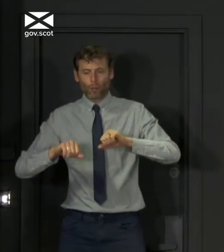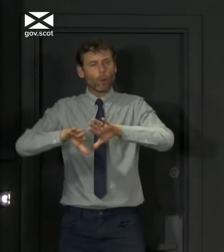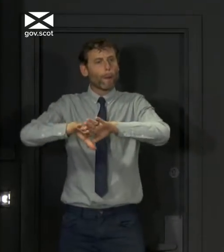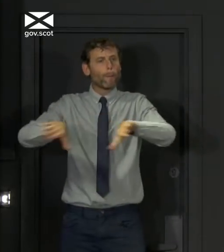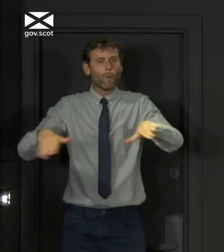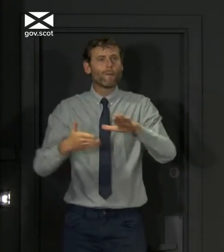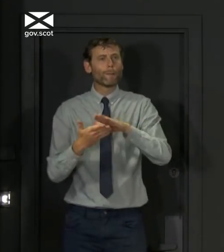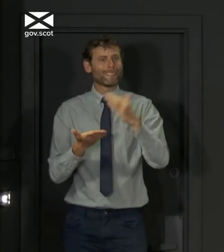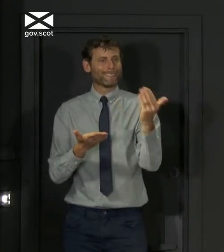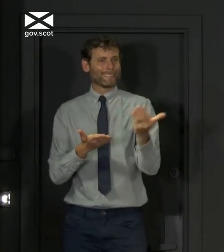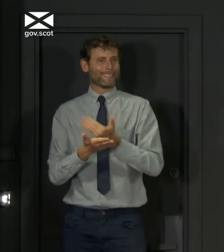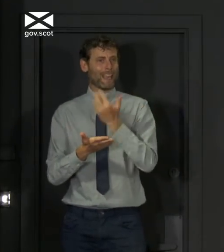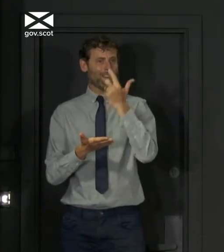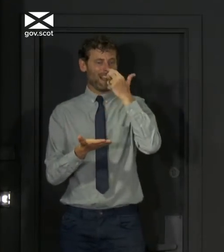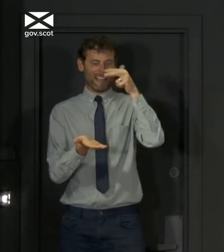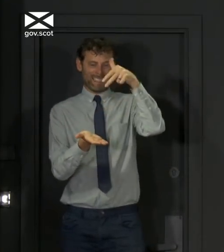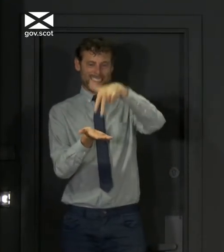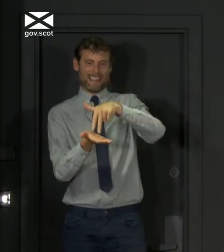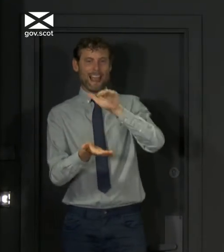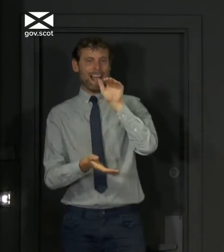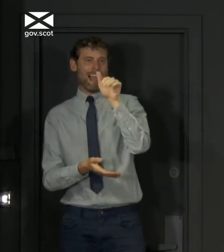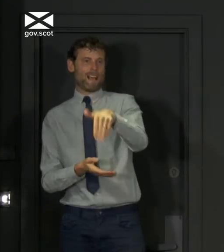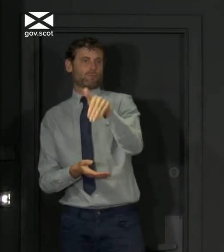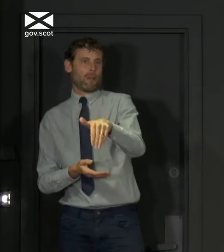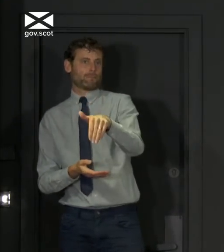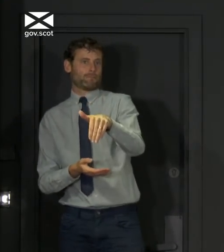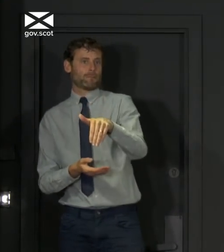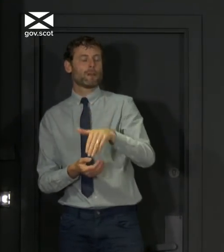All of that has required an enormous amount of work. So I want to take this opportunity